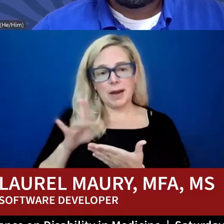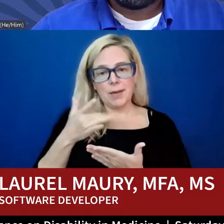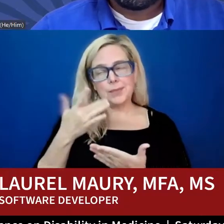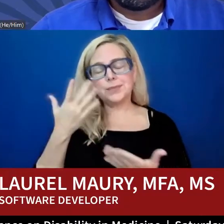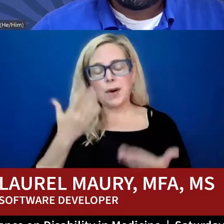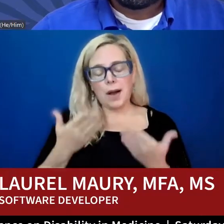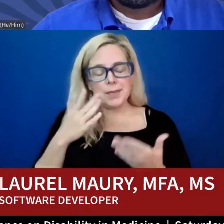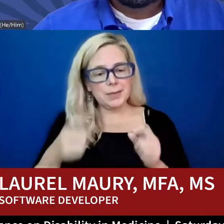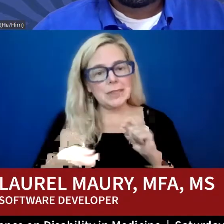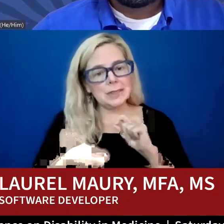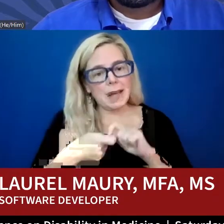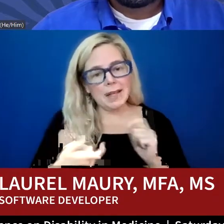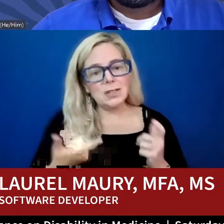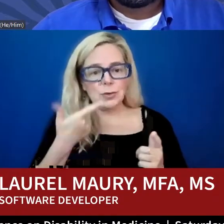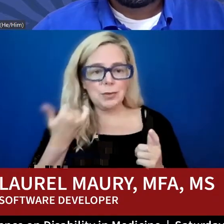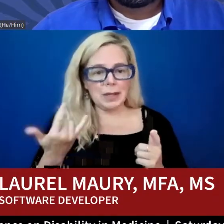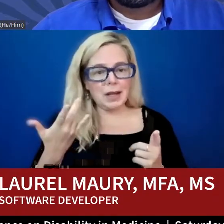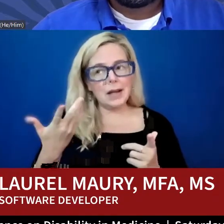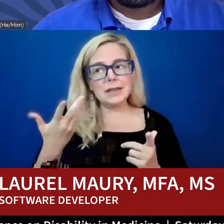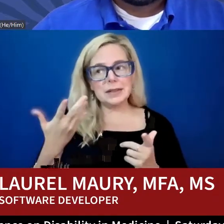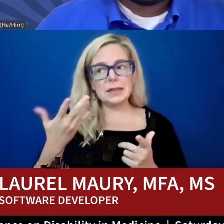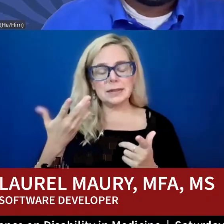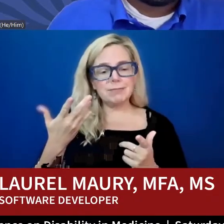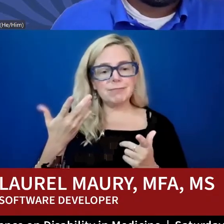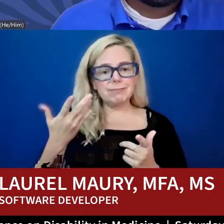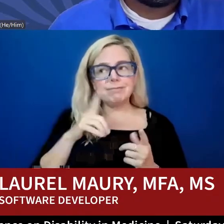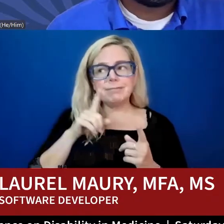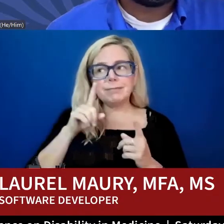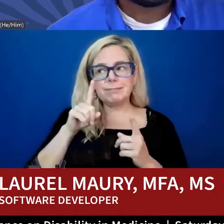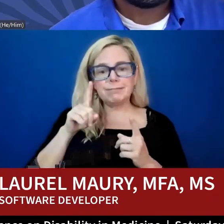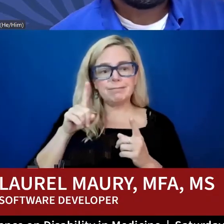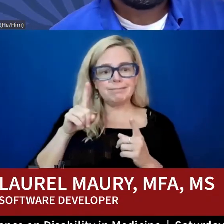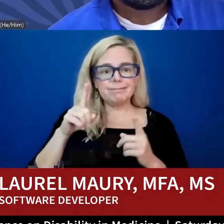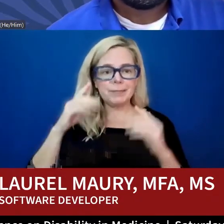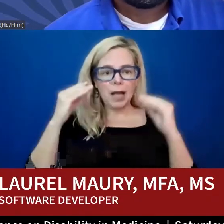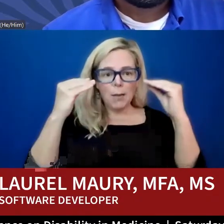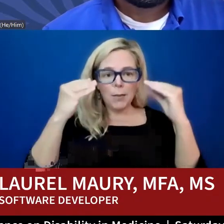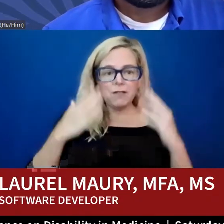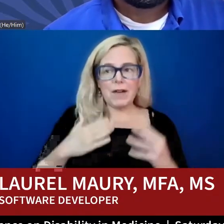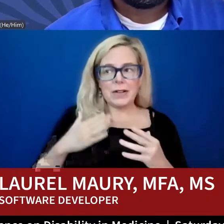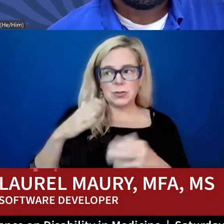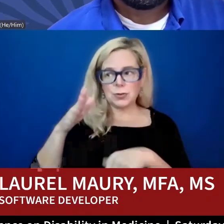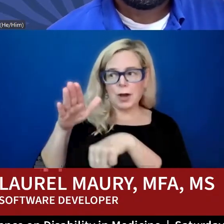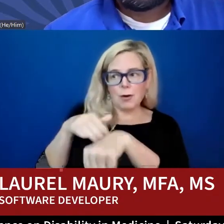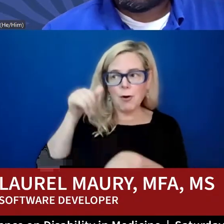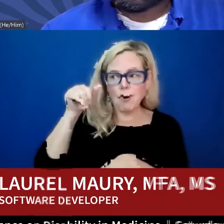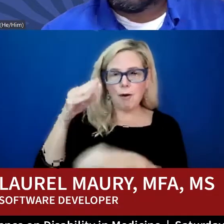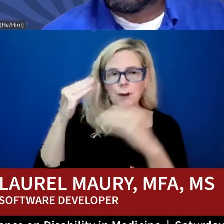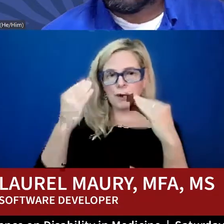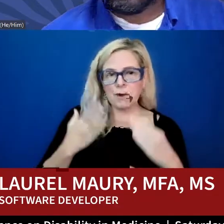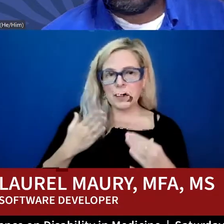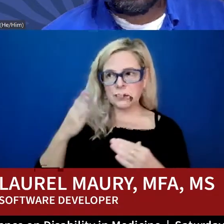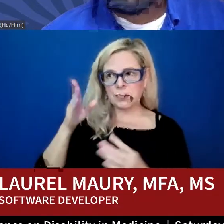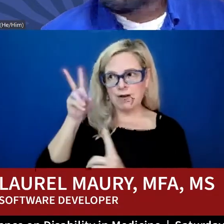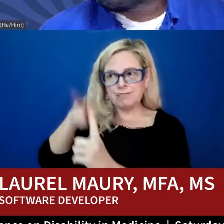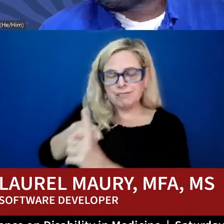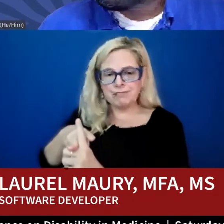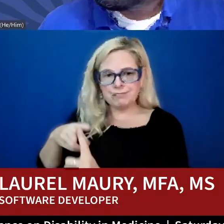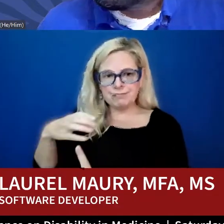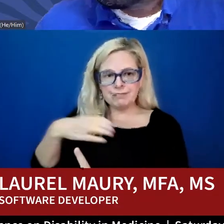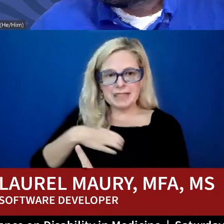um taking a teacher a professor to um equity to to a civil rights complaint for requesting my